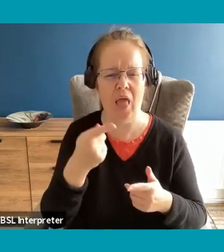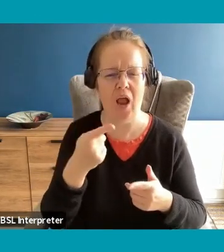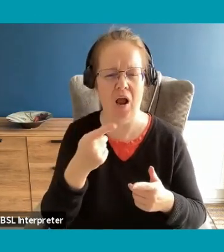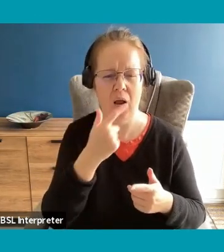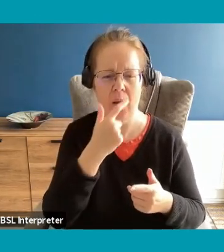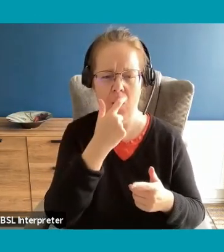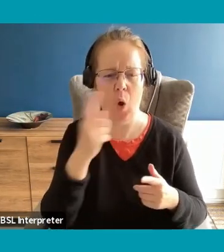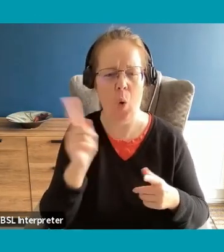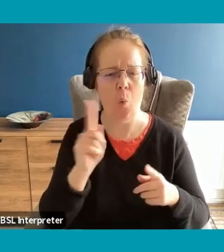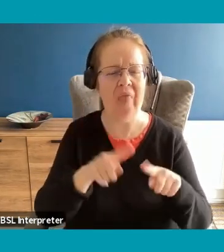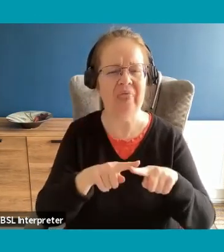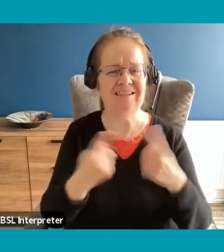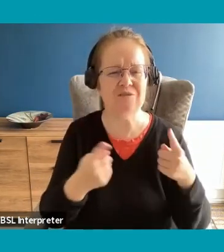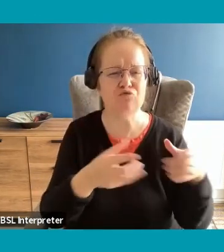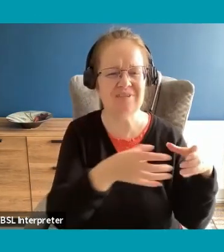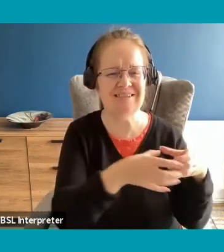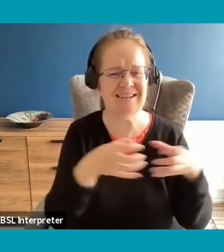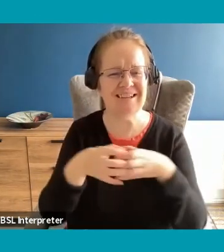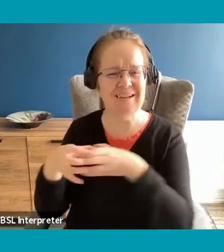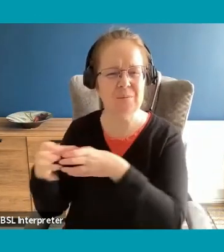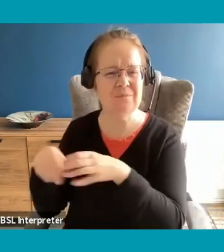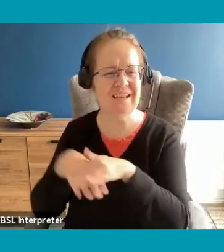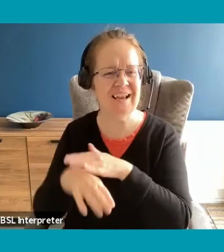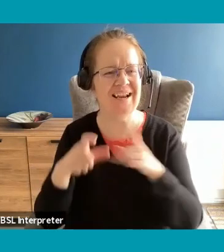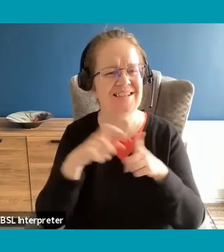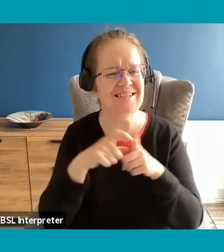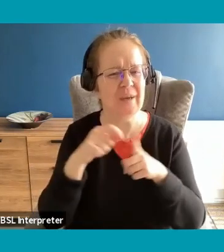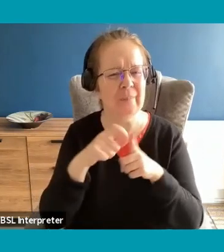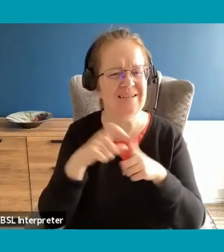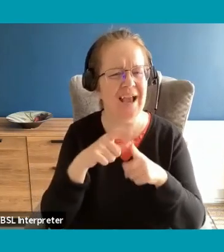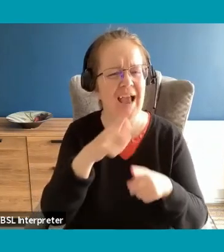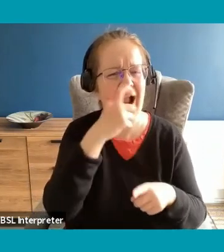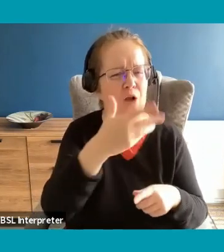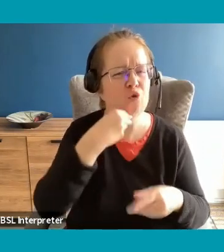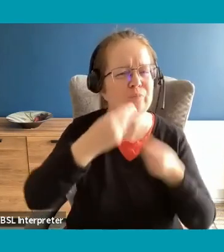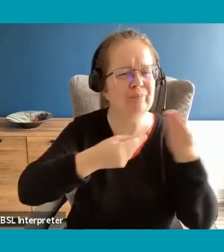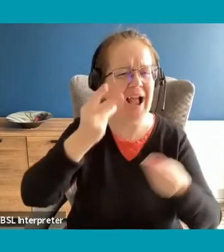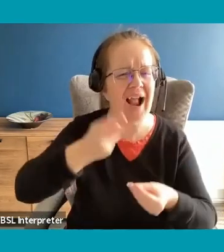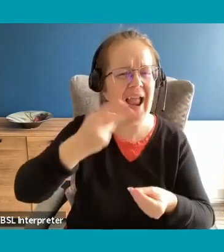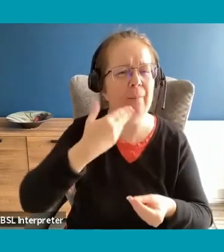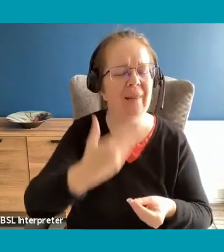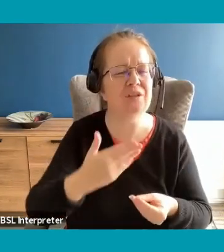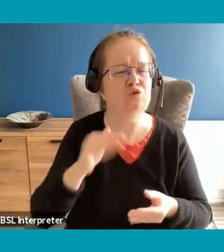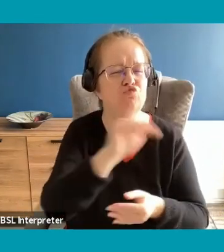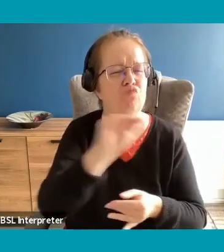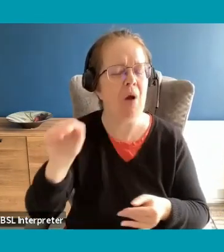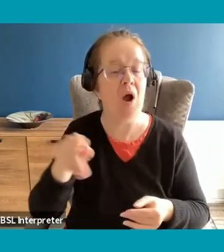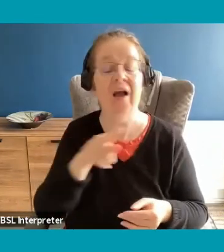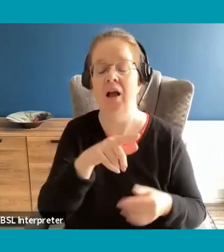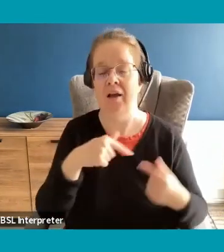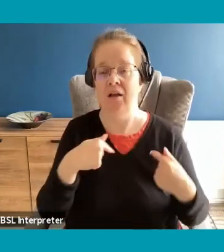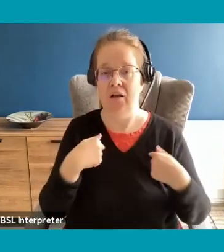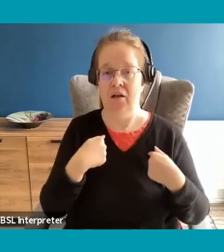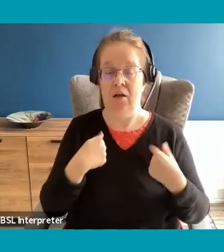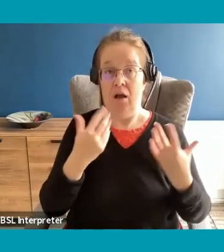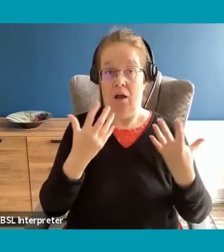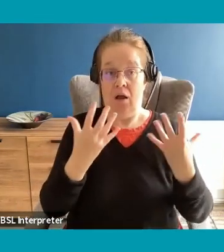but just to remind everyone, Katie, can you just go through that again? Yes, so we have opportunities and roles that